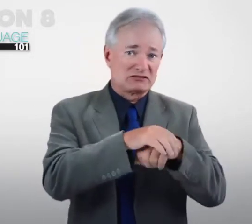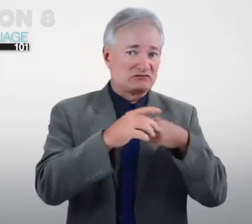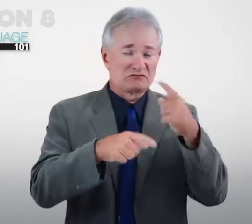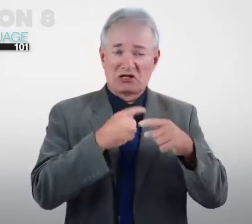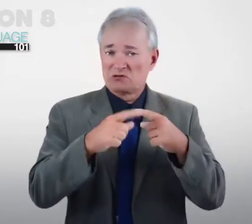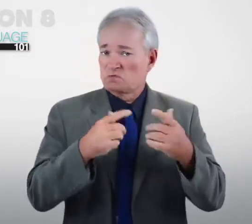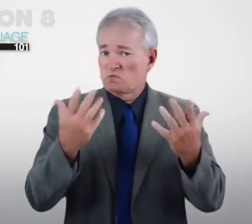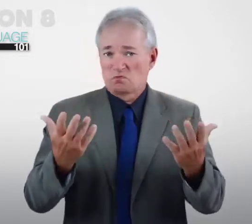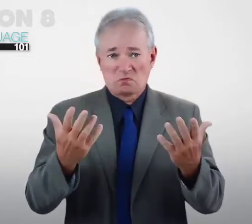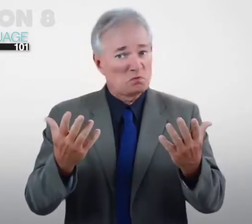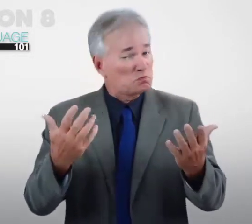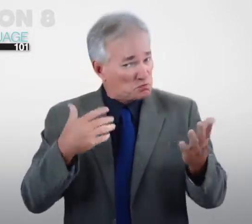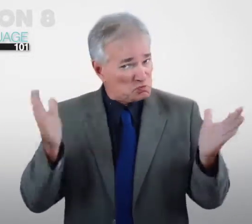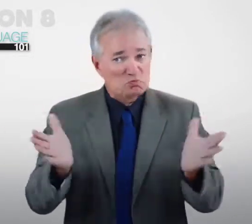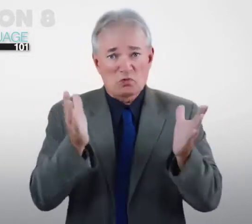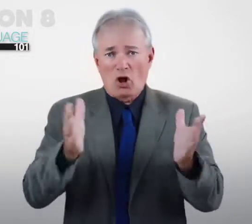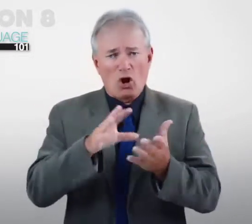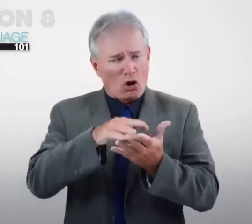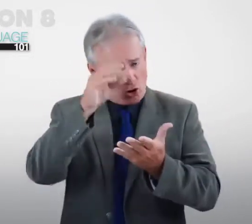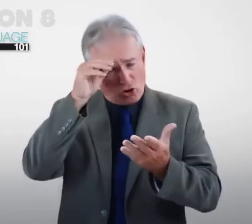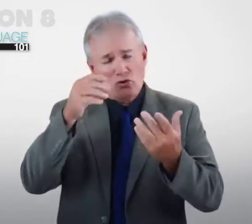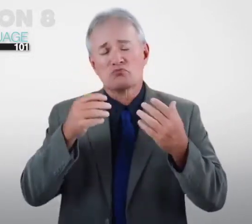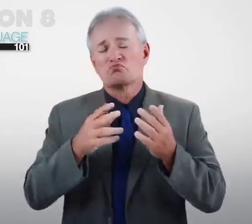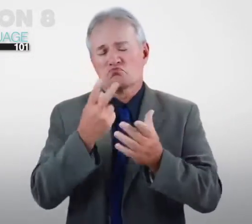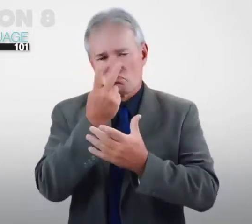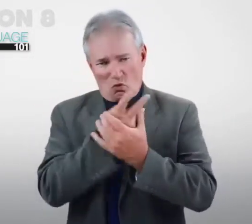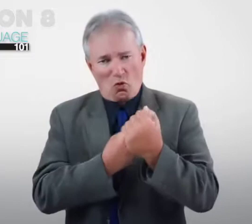staying with English or learning more about American sign language.